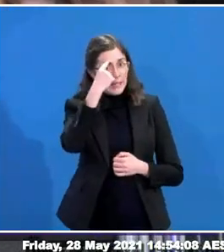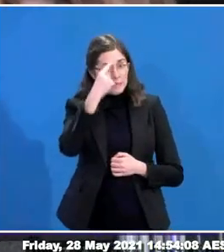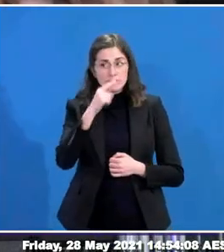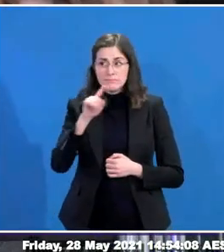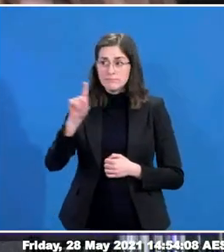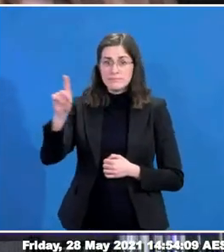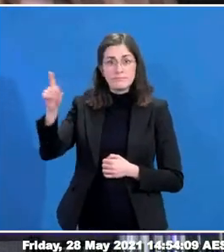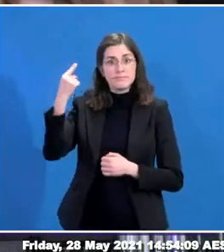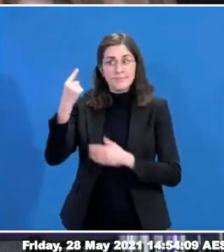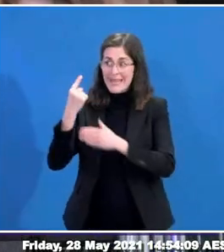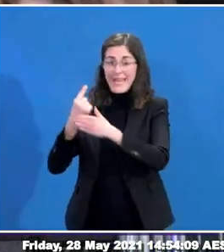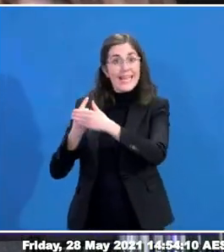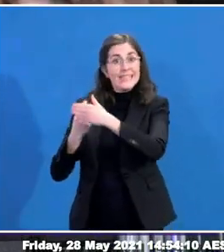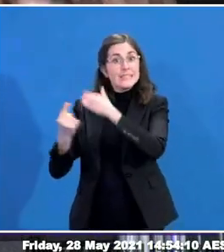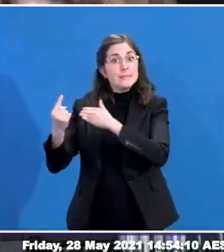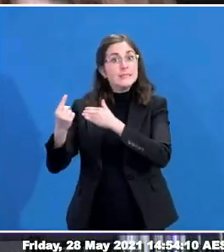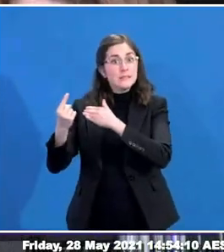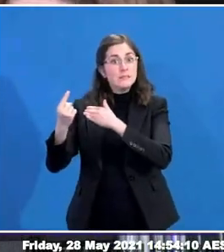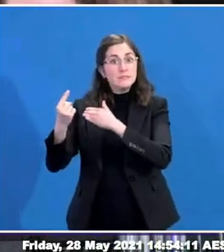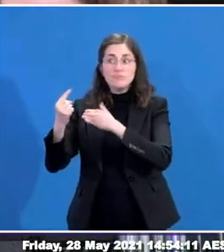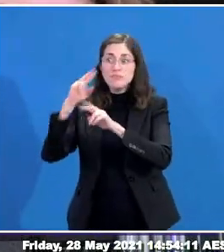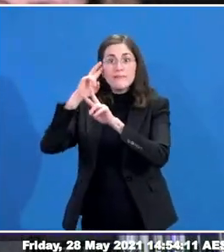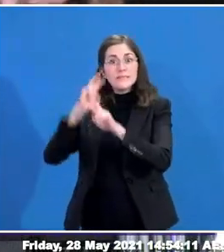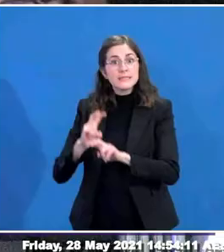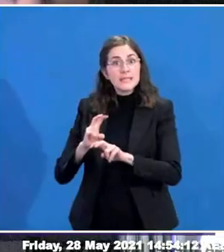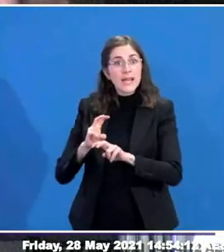and legal professional privilege is claimed over the content of those reports?